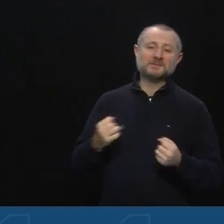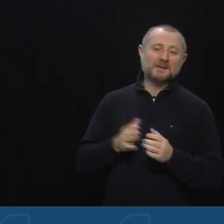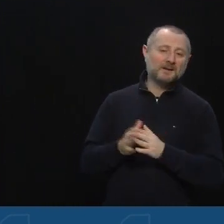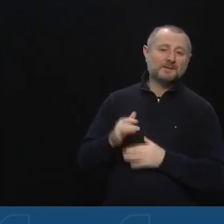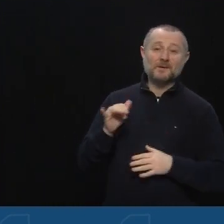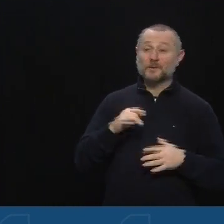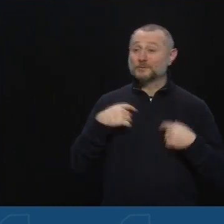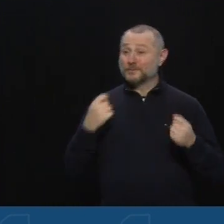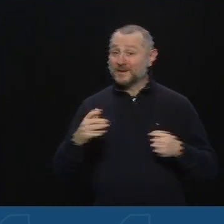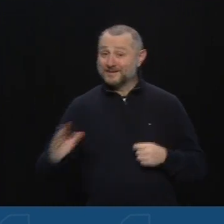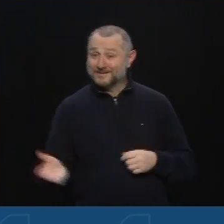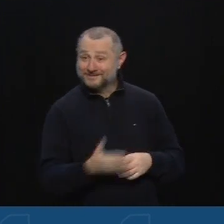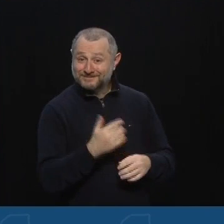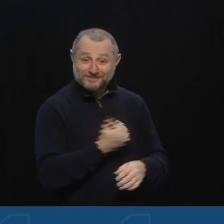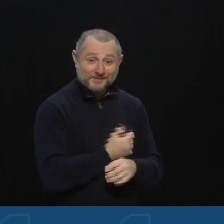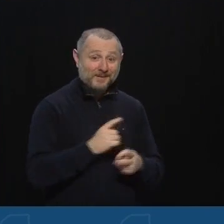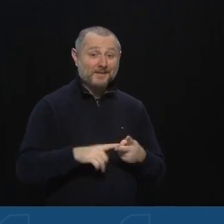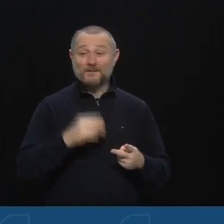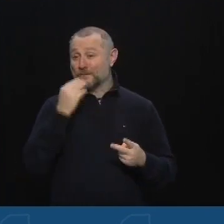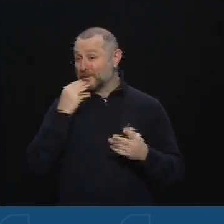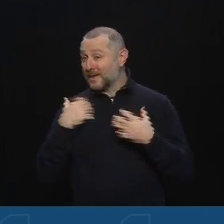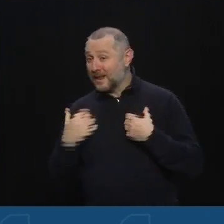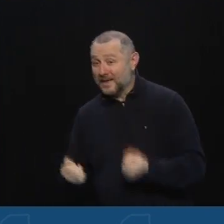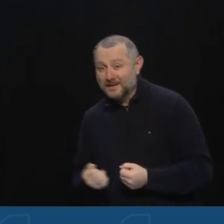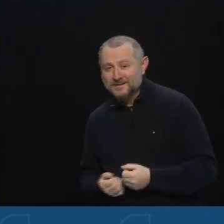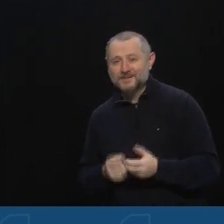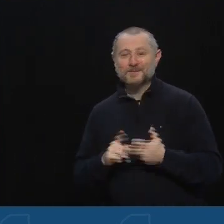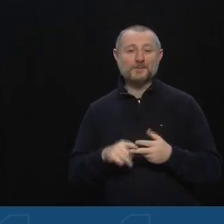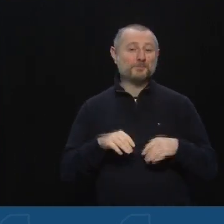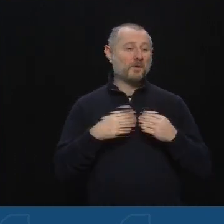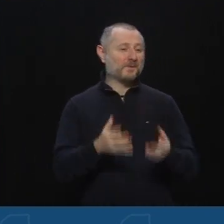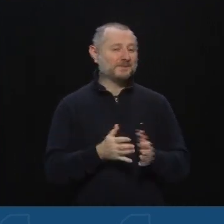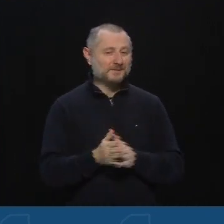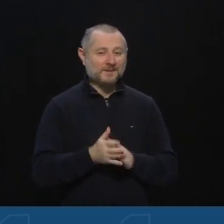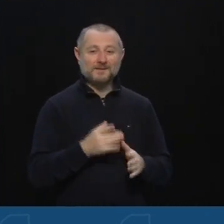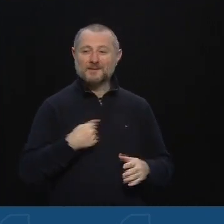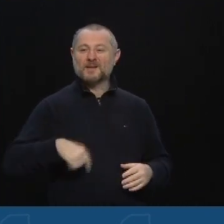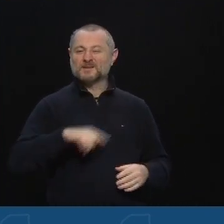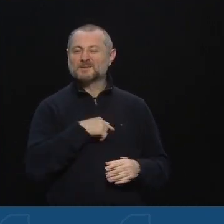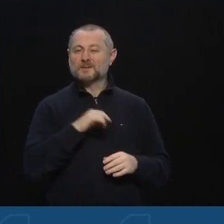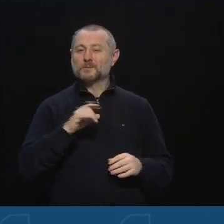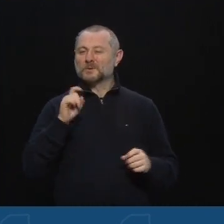THIS. THEY OFFER ALL KIND OF WELLNESS INCENTIVES.